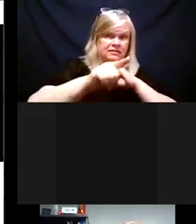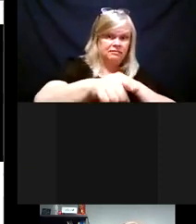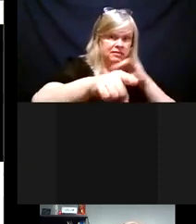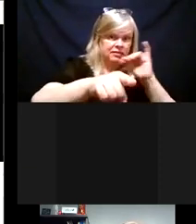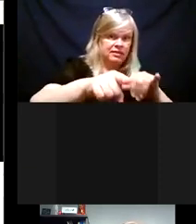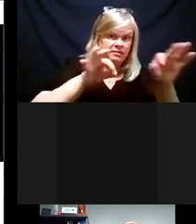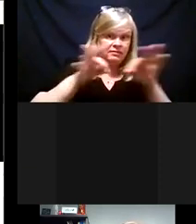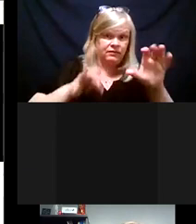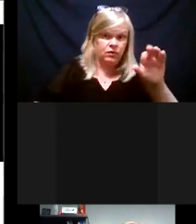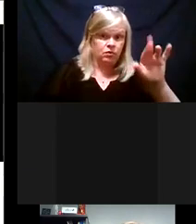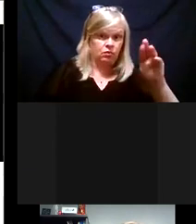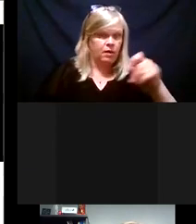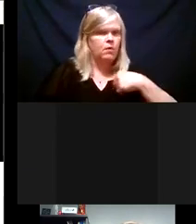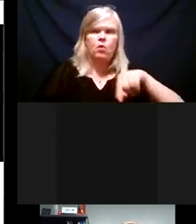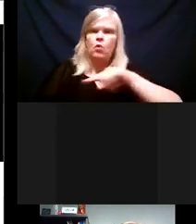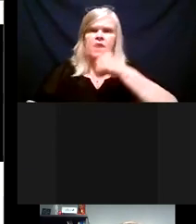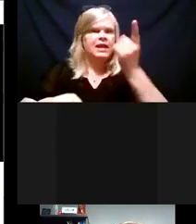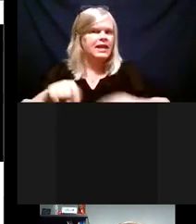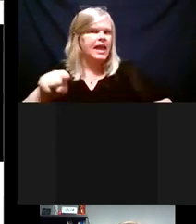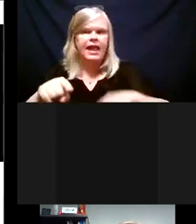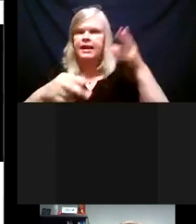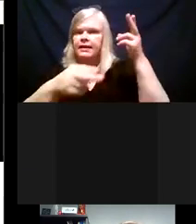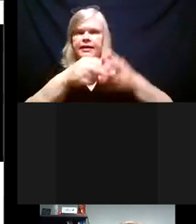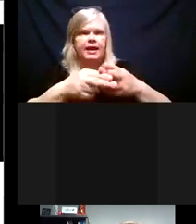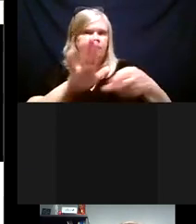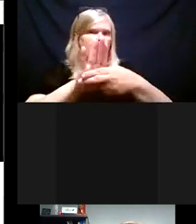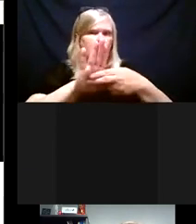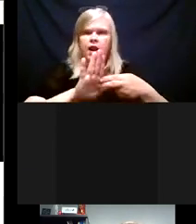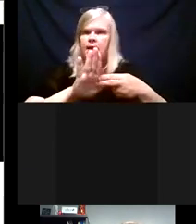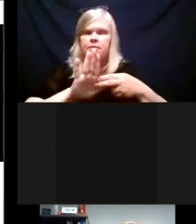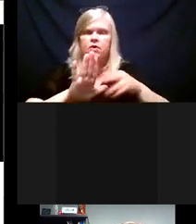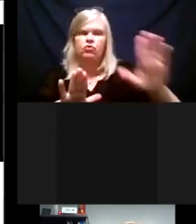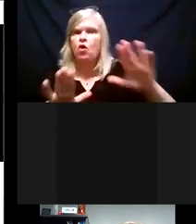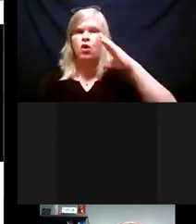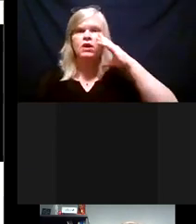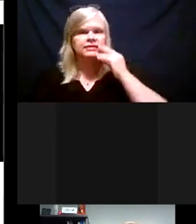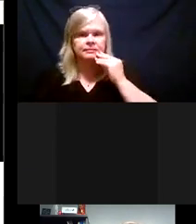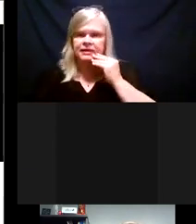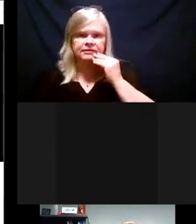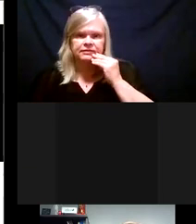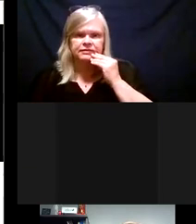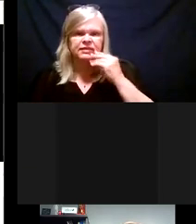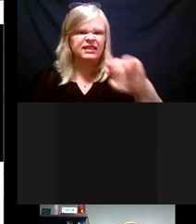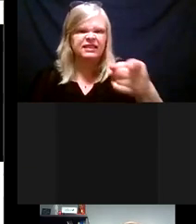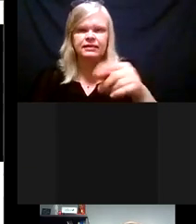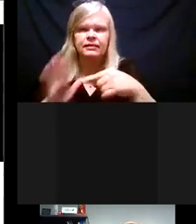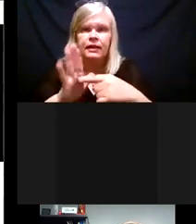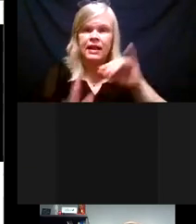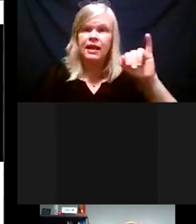GET TO LABEL IT. IN THE CASE HERE OF INCEST, THE